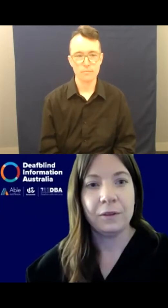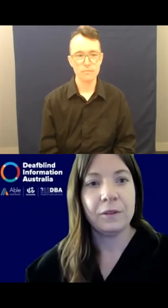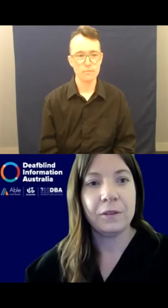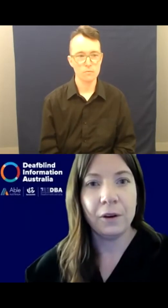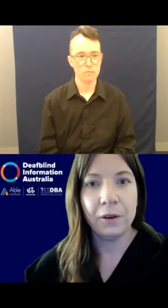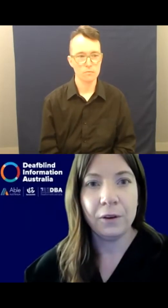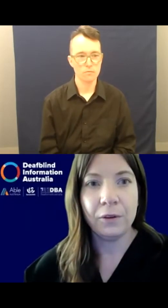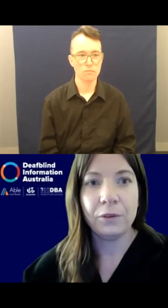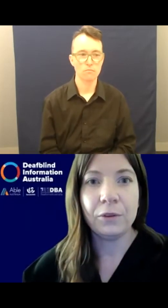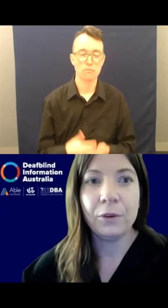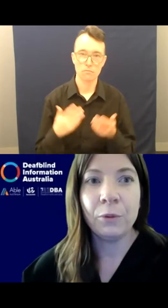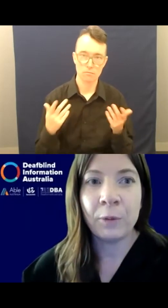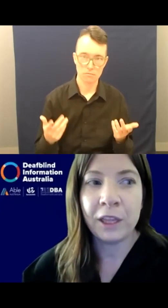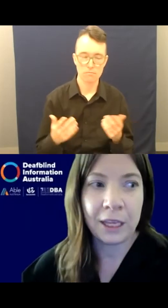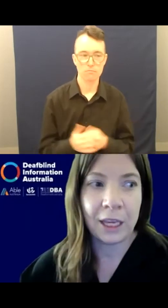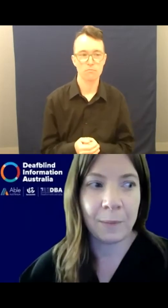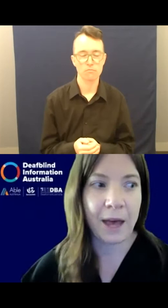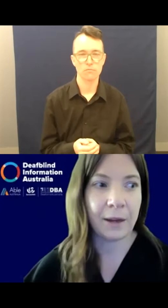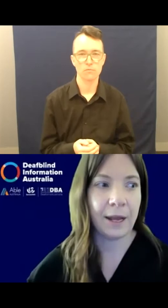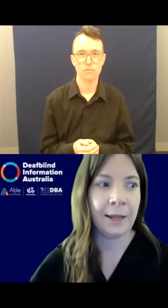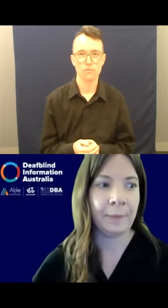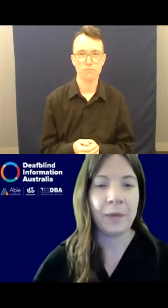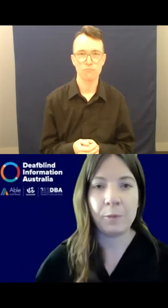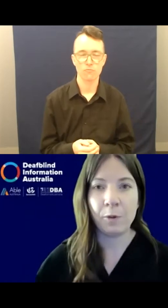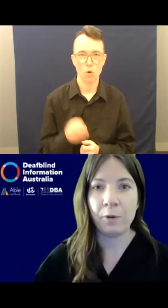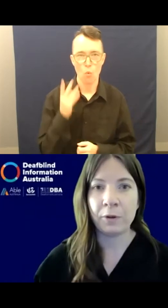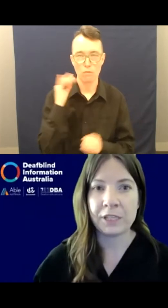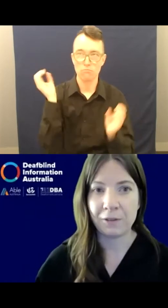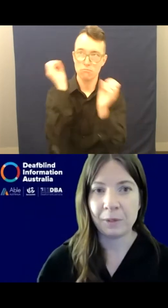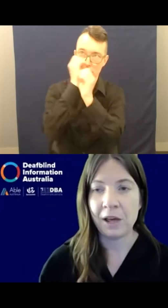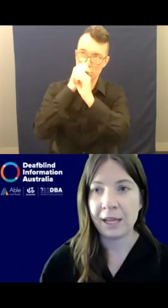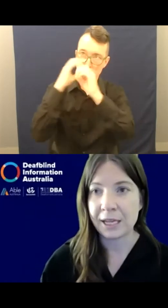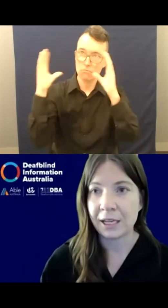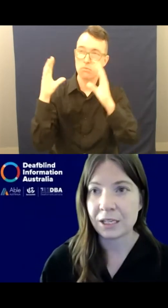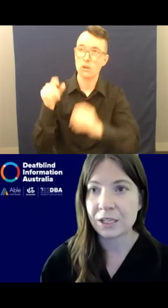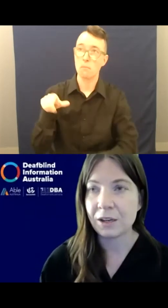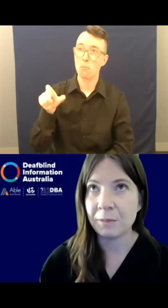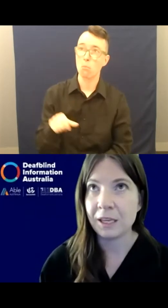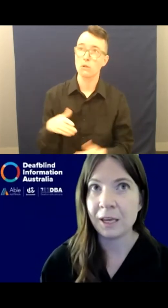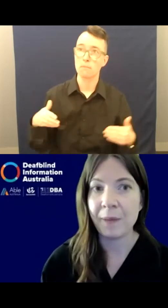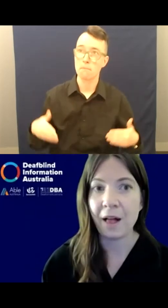So when we are thinking about people being born deaf and blind and thinking about the